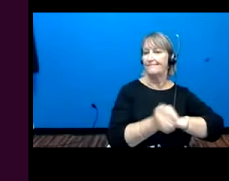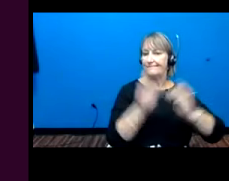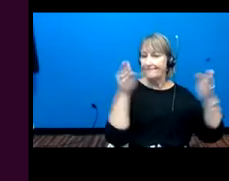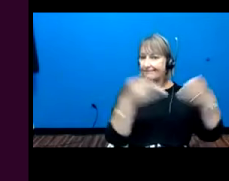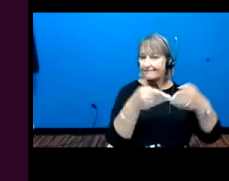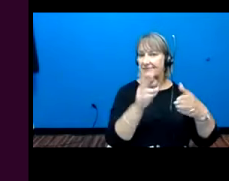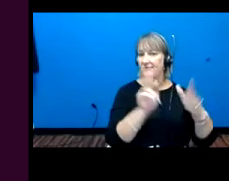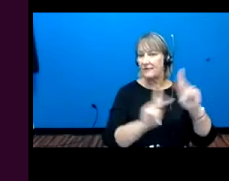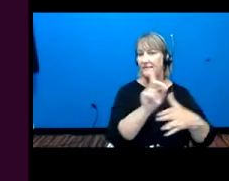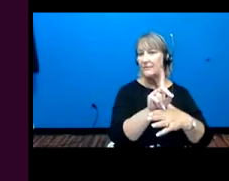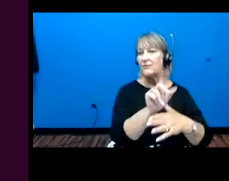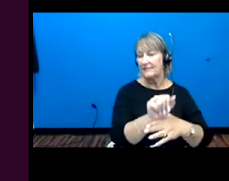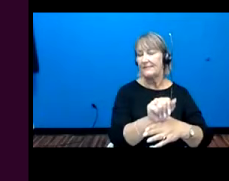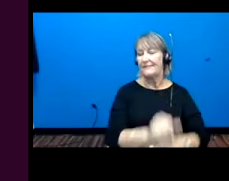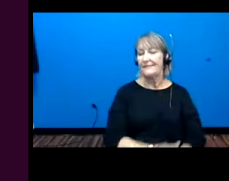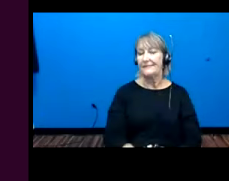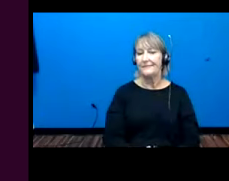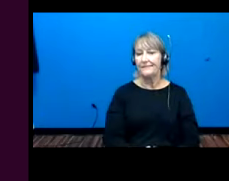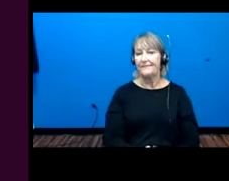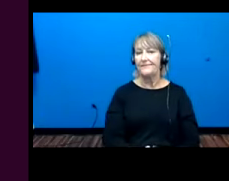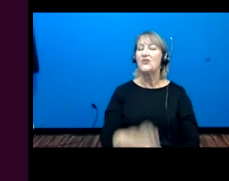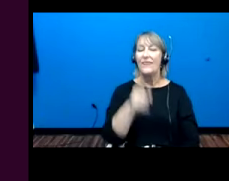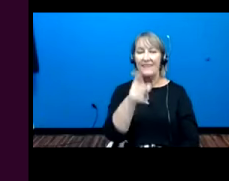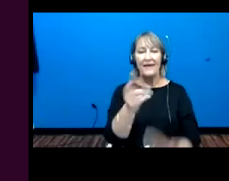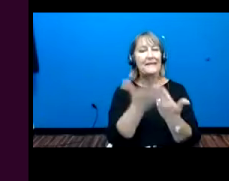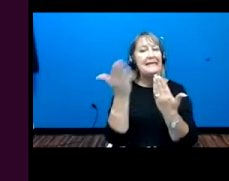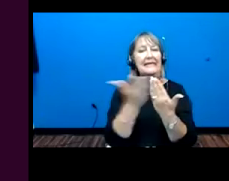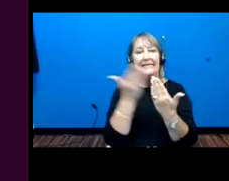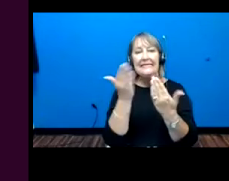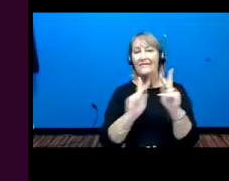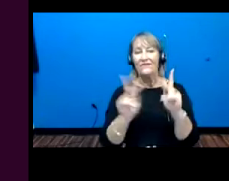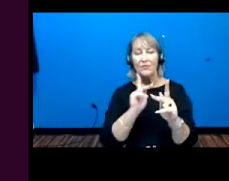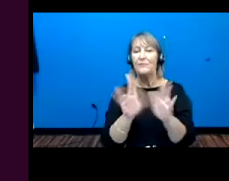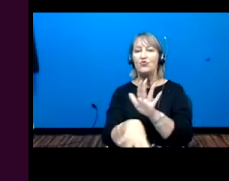and so that way folks can get to the information that they need. So right here, one of the first things